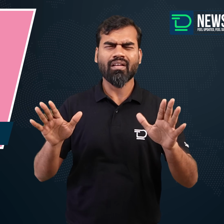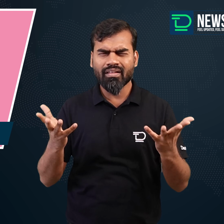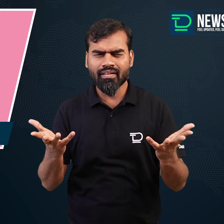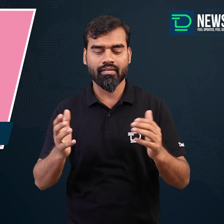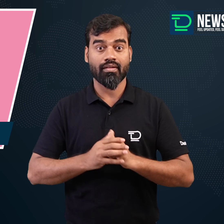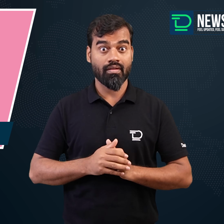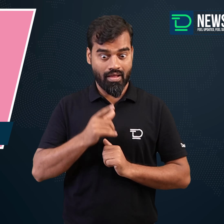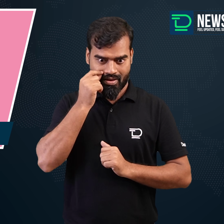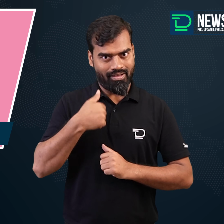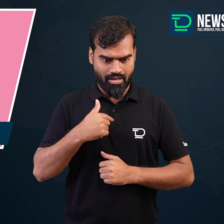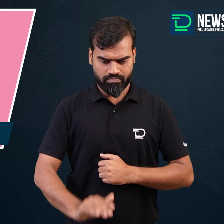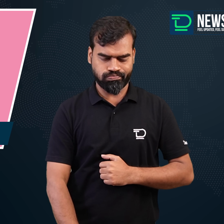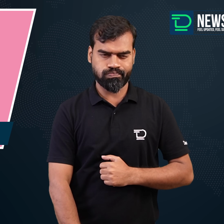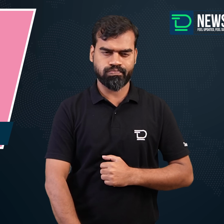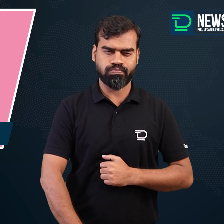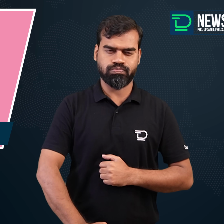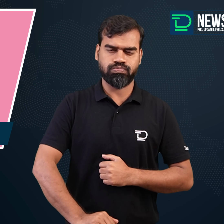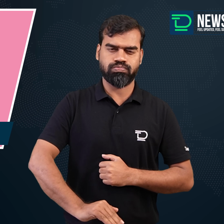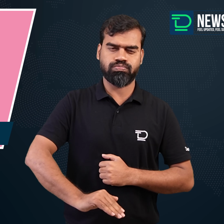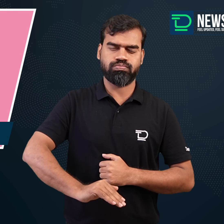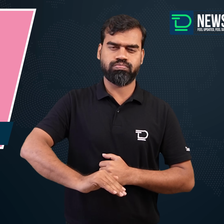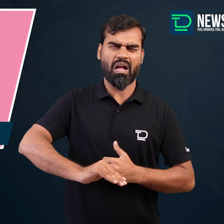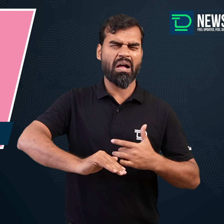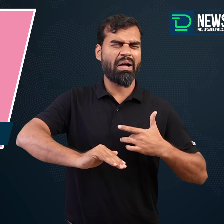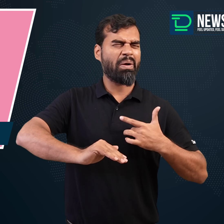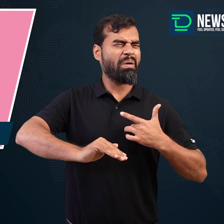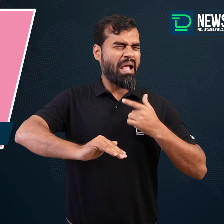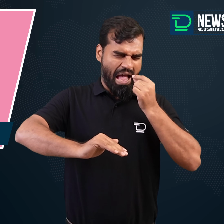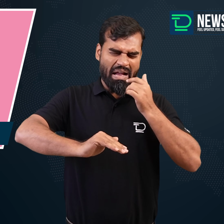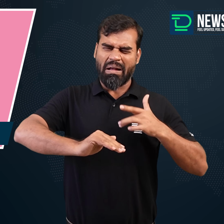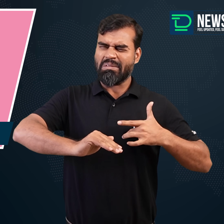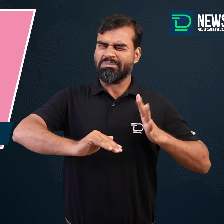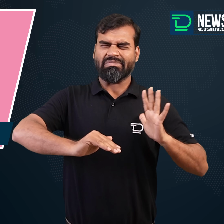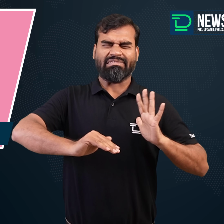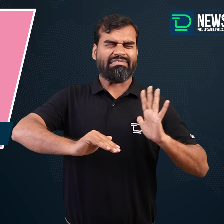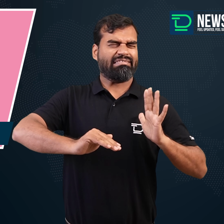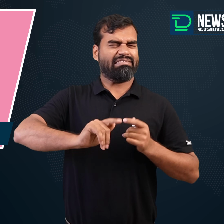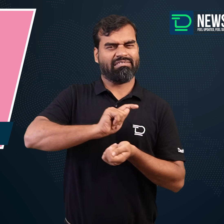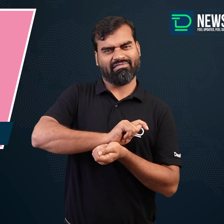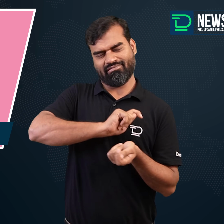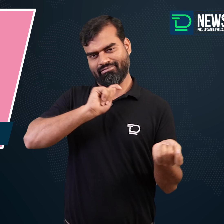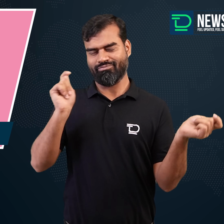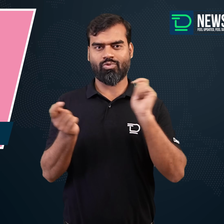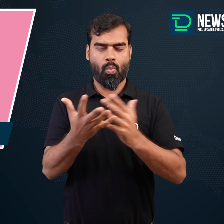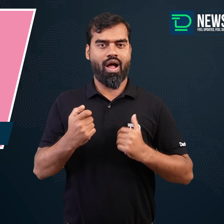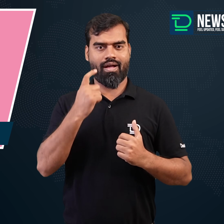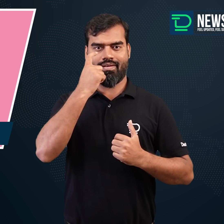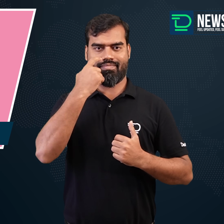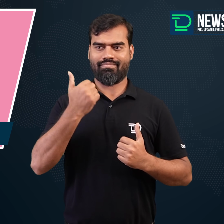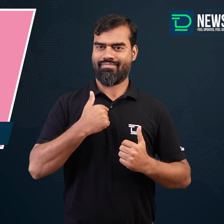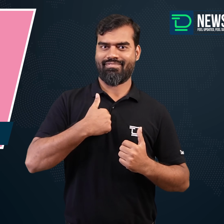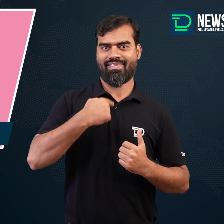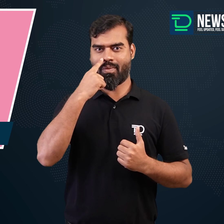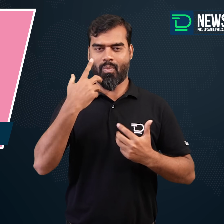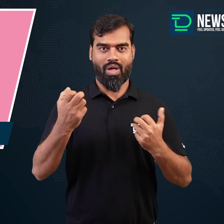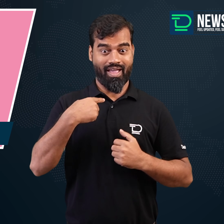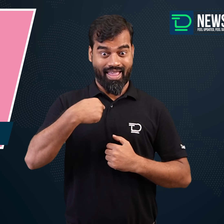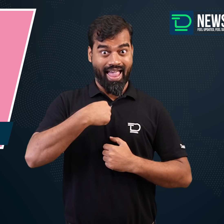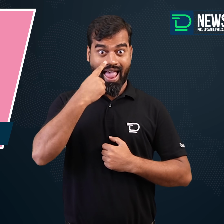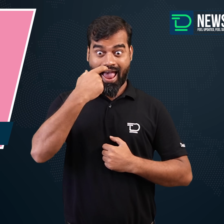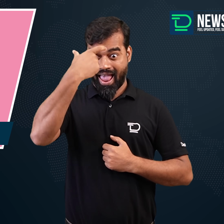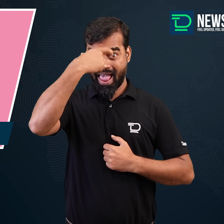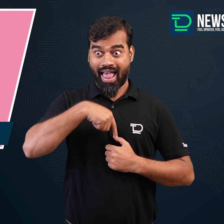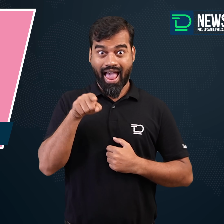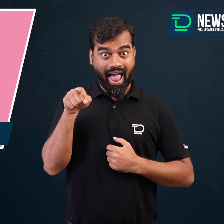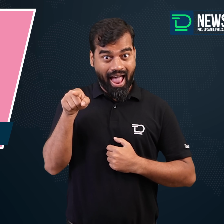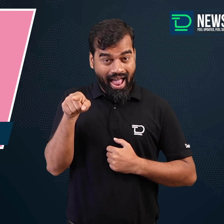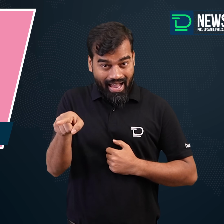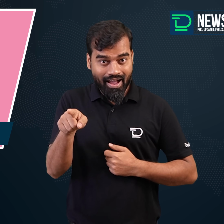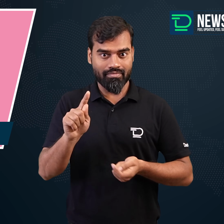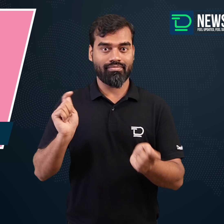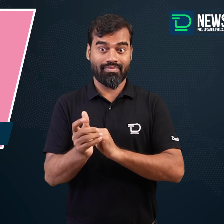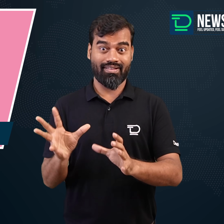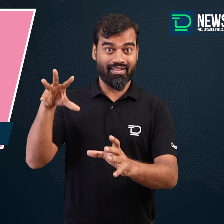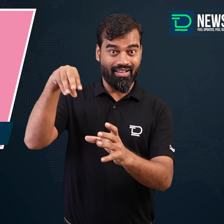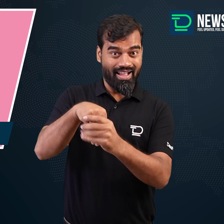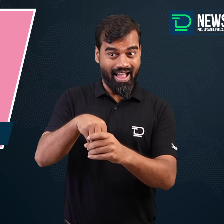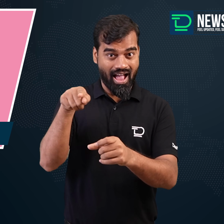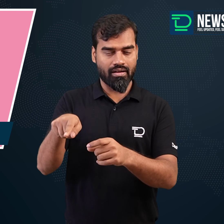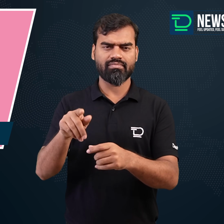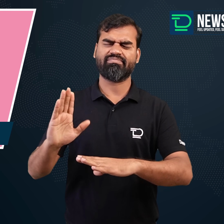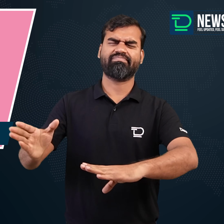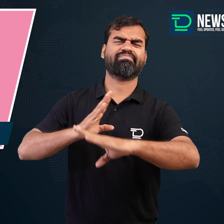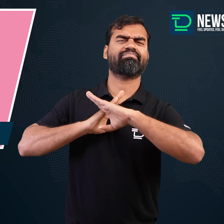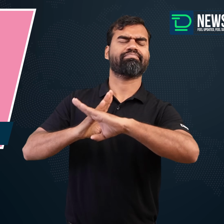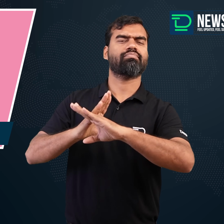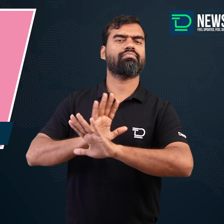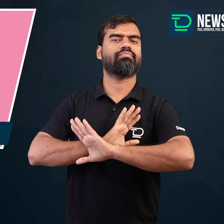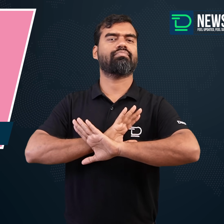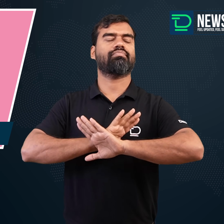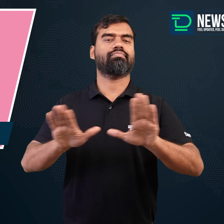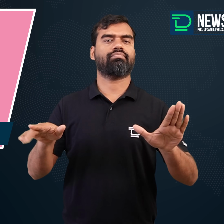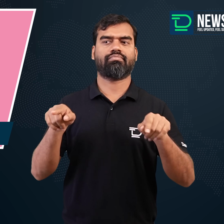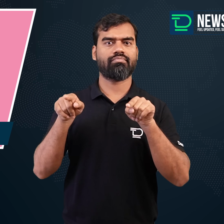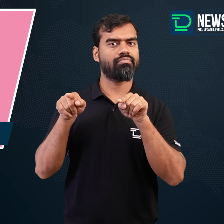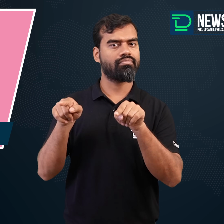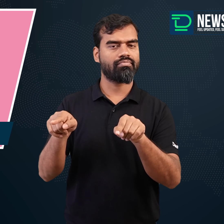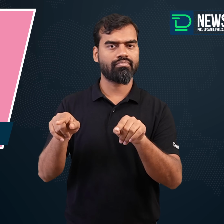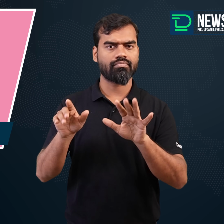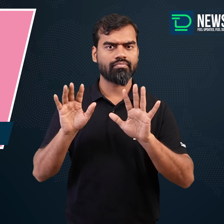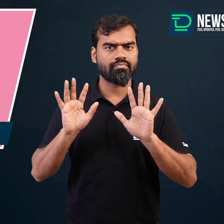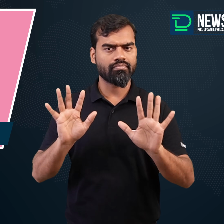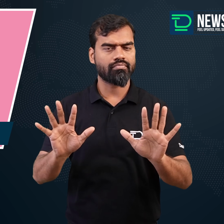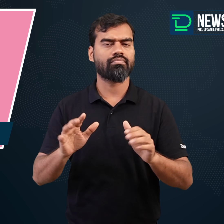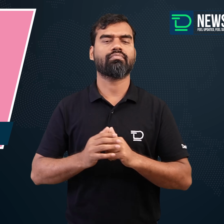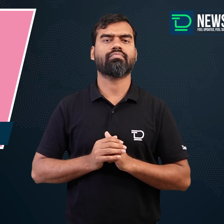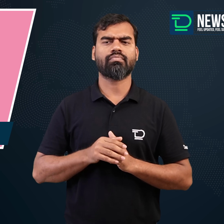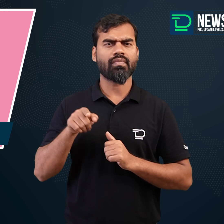who were born male and transitioned to female from playing international women's cricket.